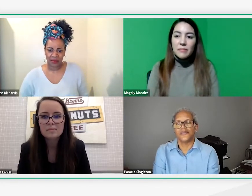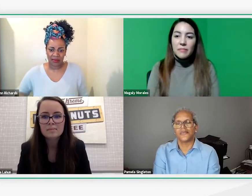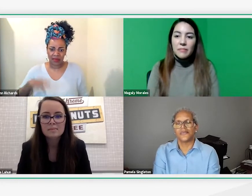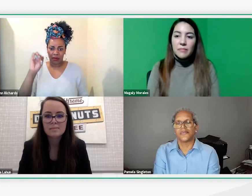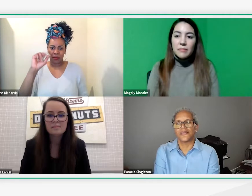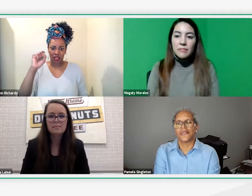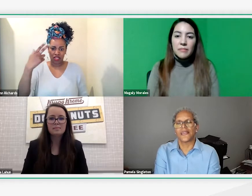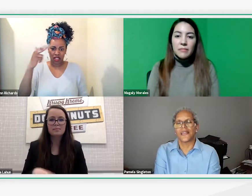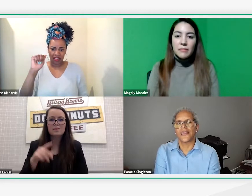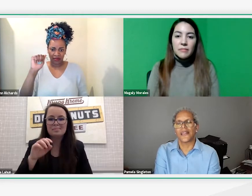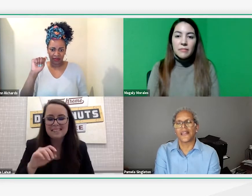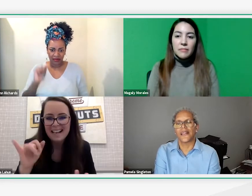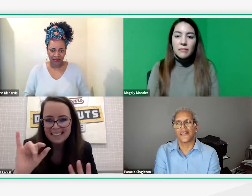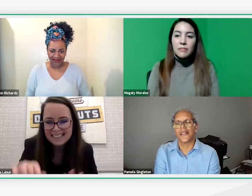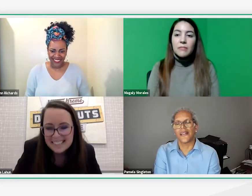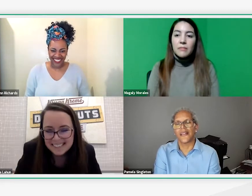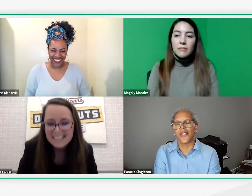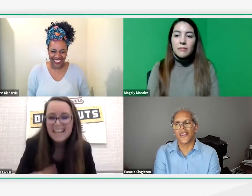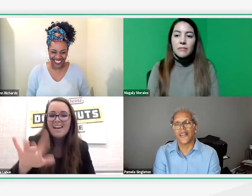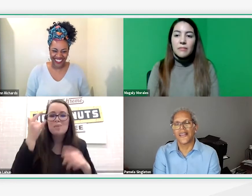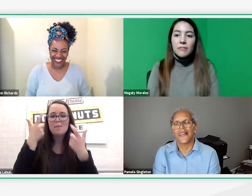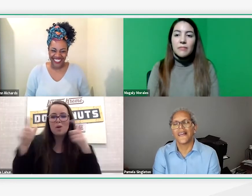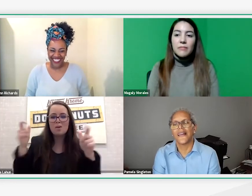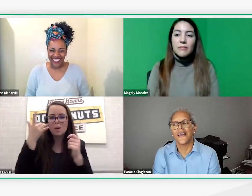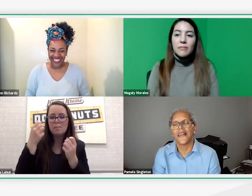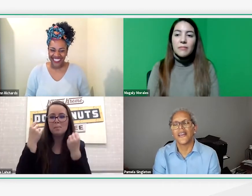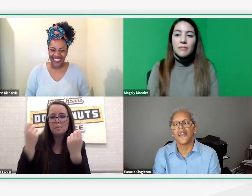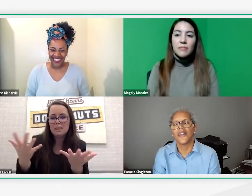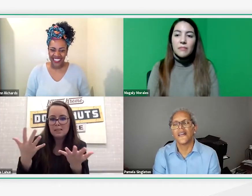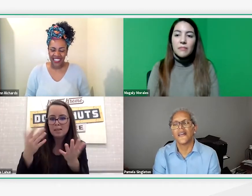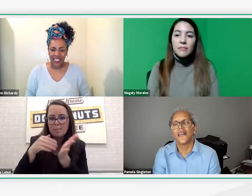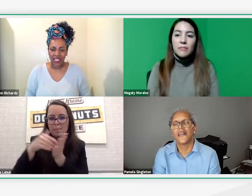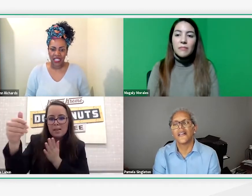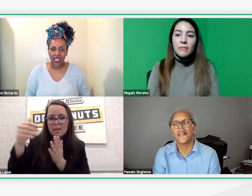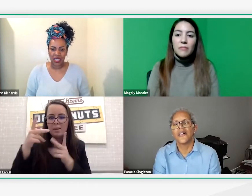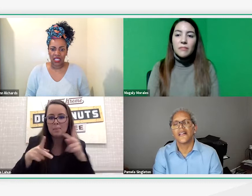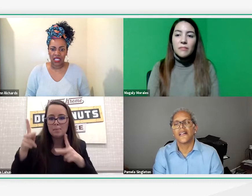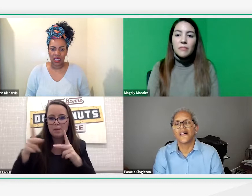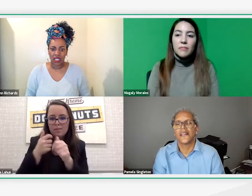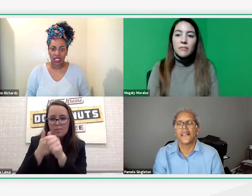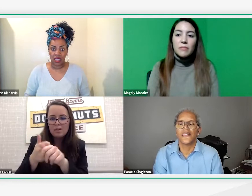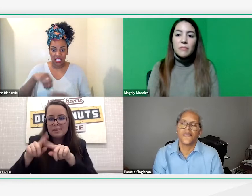Can you elaborate more on that? >>MASHA LAHUN: Yes. Texas is huge,